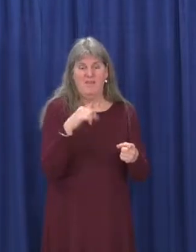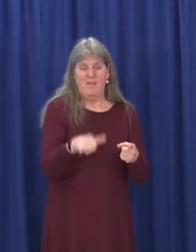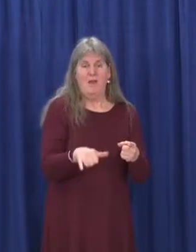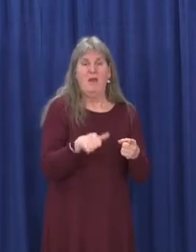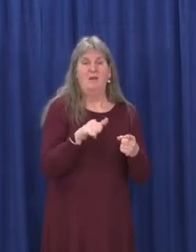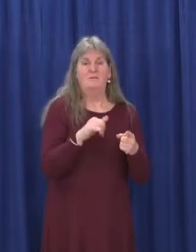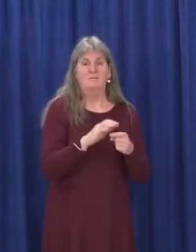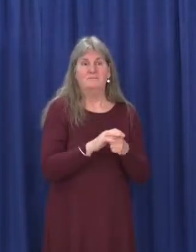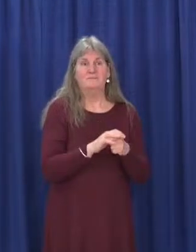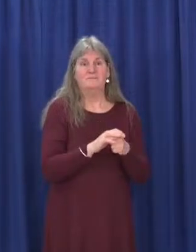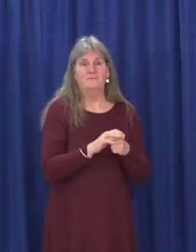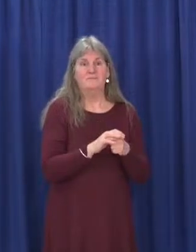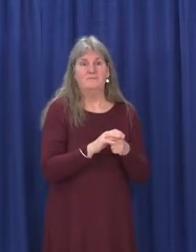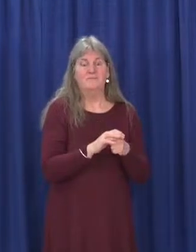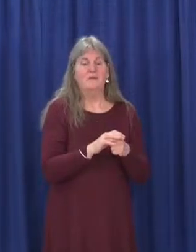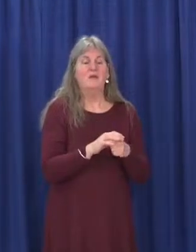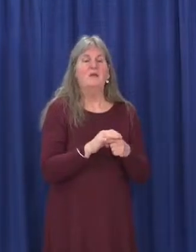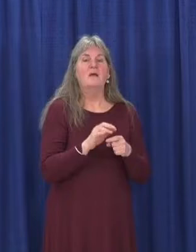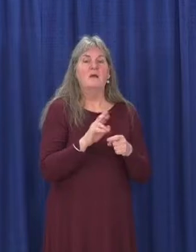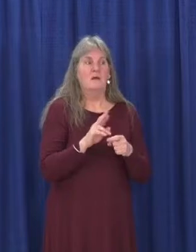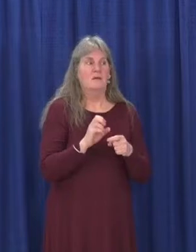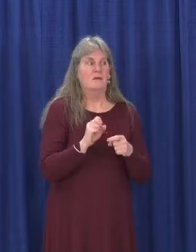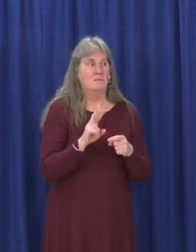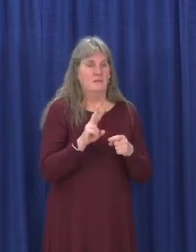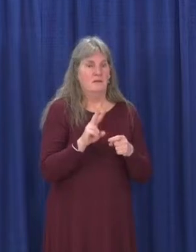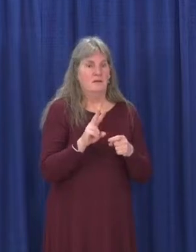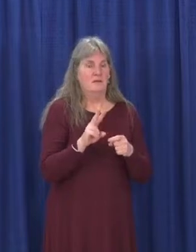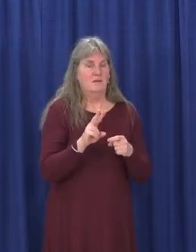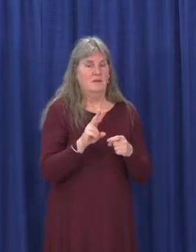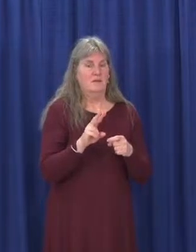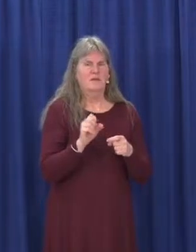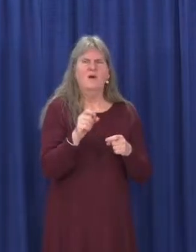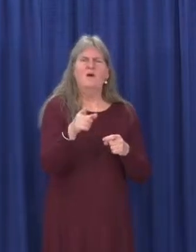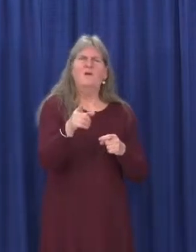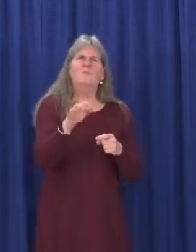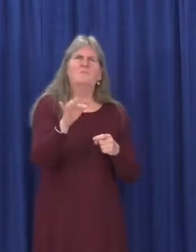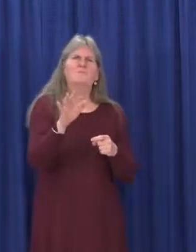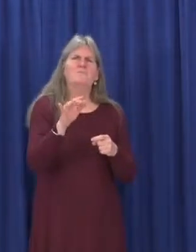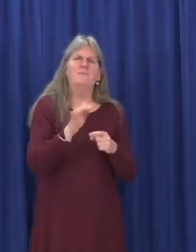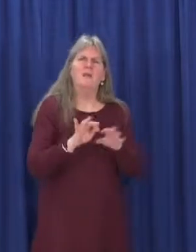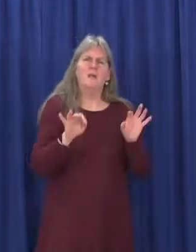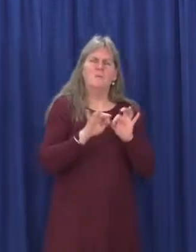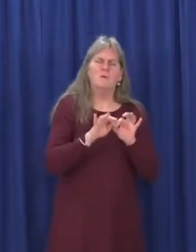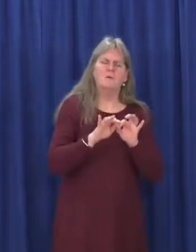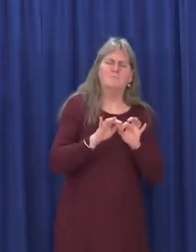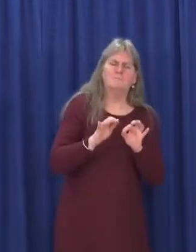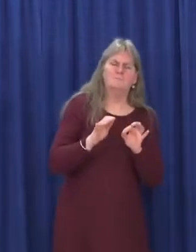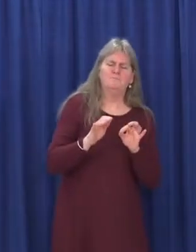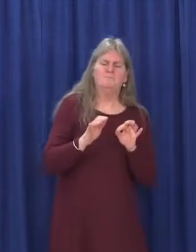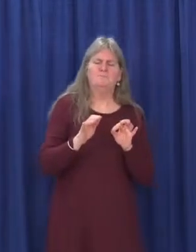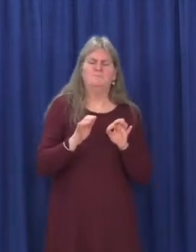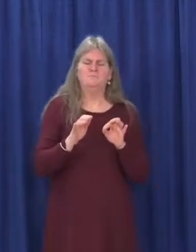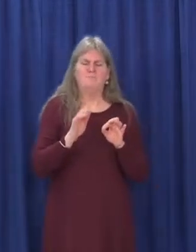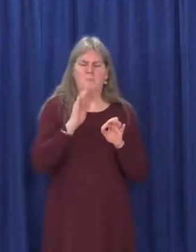So, during-- it's important to know as well, that, you know, in the past two years,